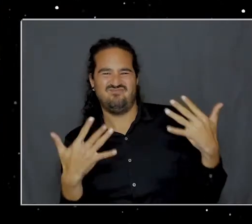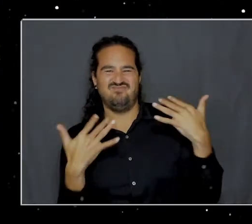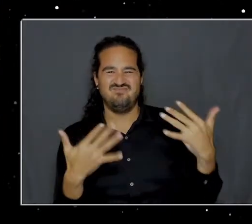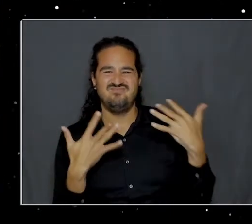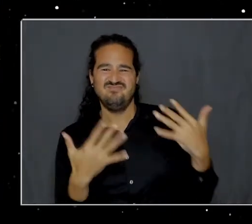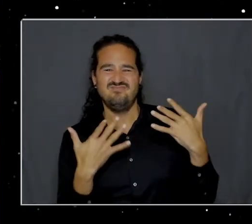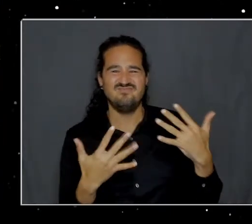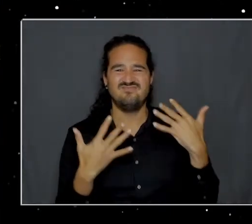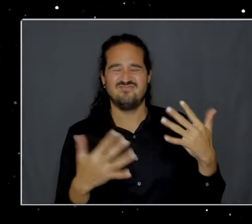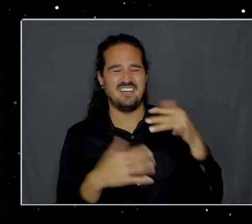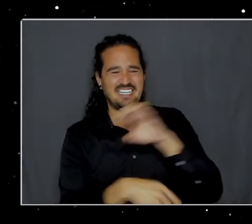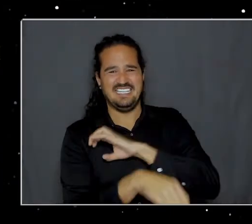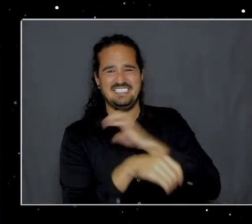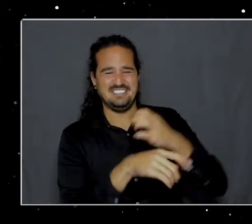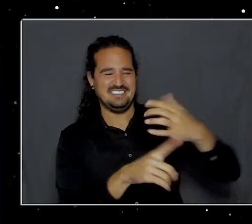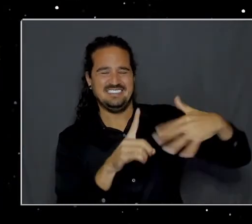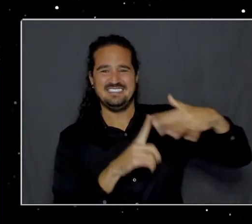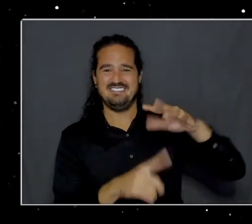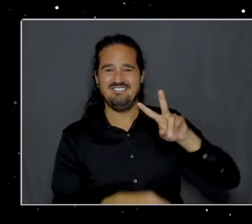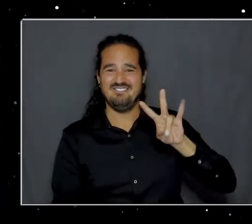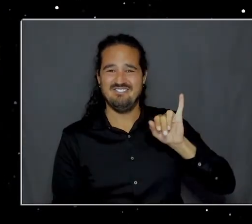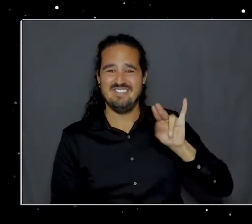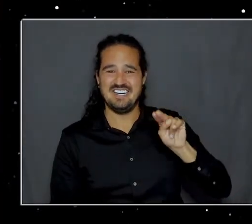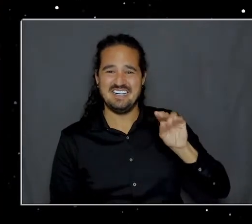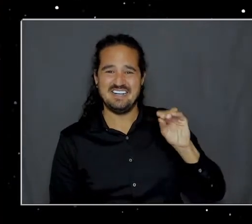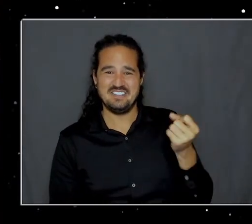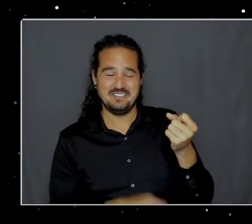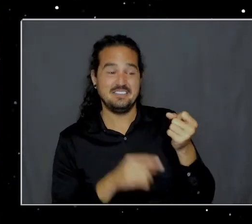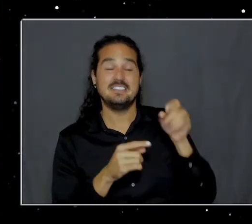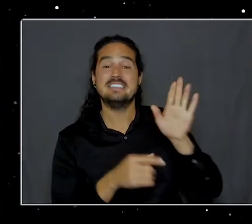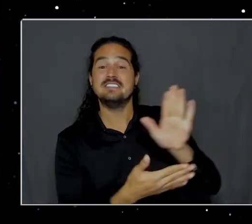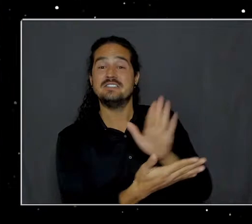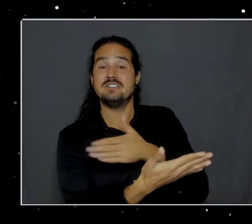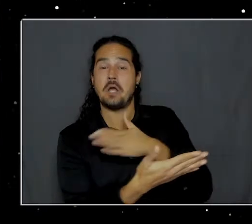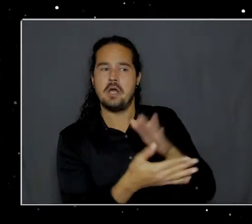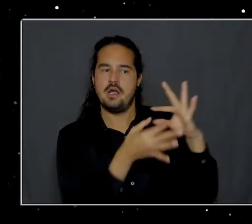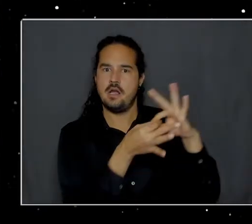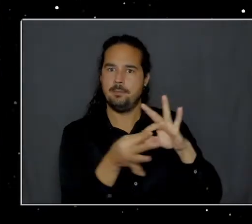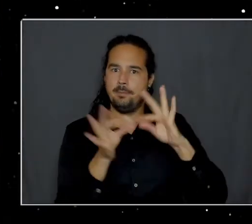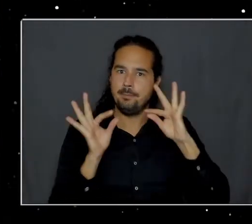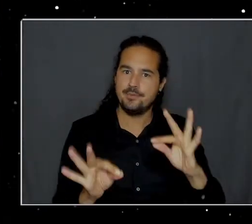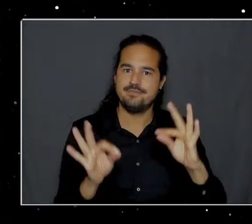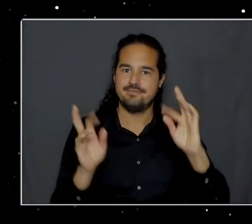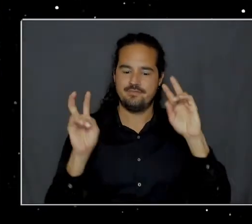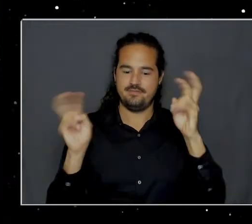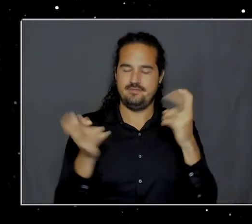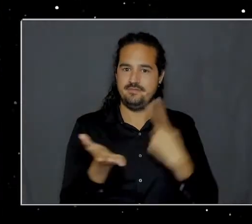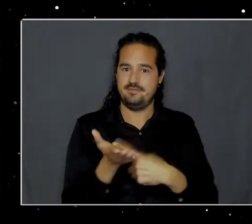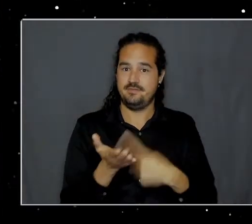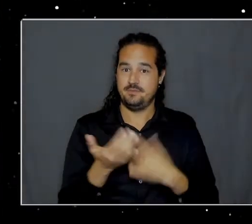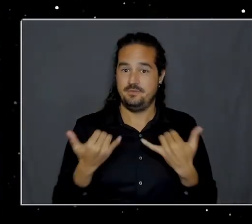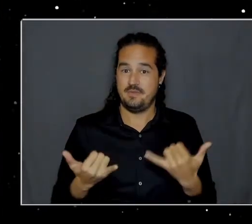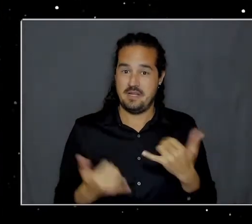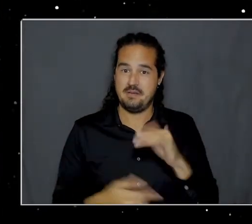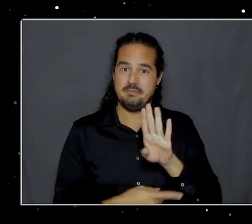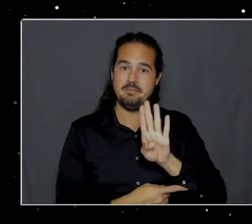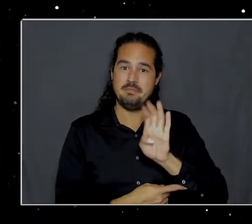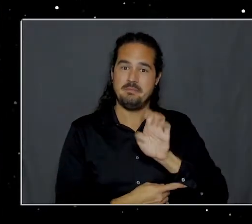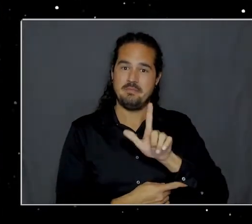AND I MEAN, TOMO IS REALLY KILLING IT. THE ENERGY THAT HE'S BRINGING INTO VITO'S IS REALLY NICE. BUT ON TOP OF IT, I MEAN, THE SONG LINKS UP SO PURPOSEFULLY WITH BELONGING AND THE CONVERSATION THAT WE'RE HAVING